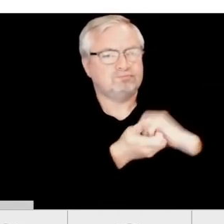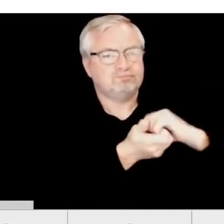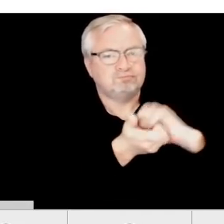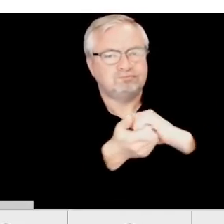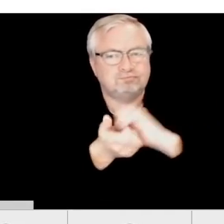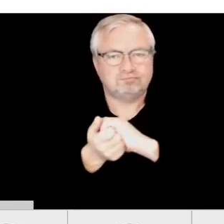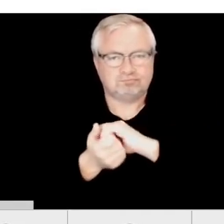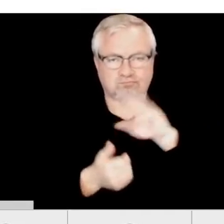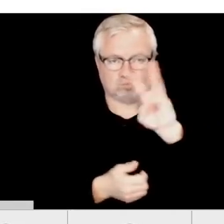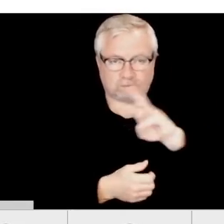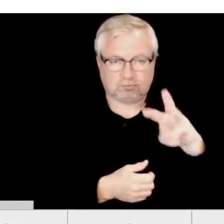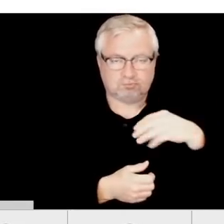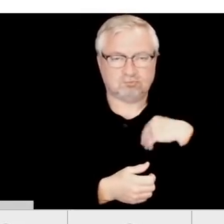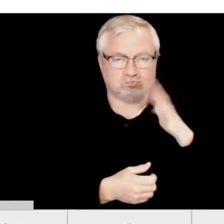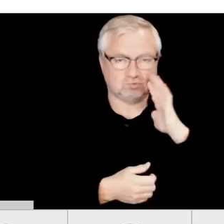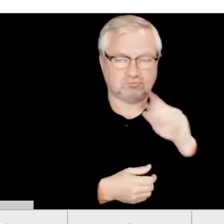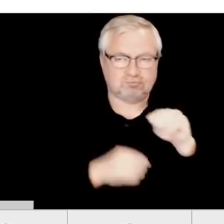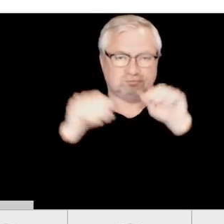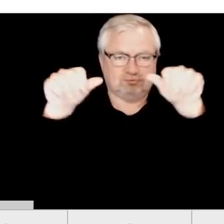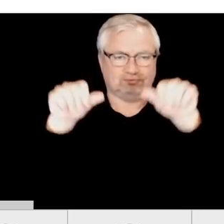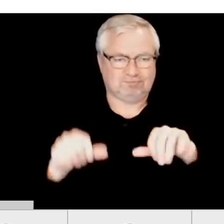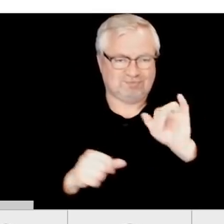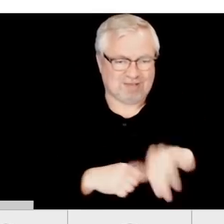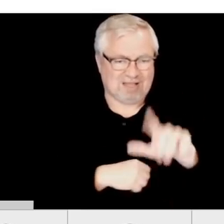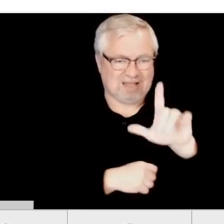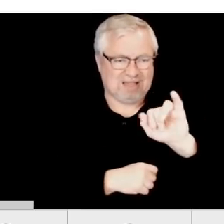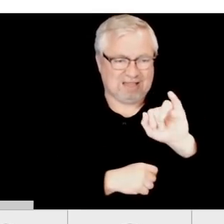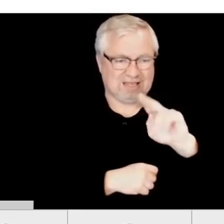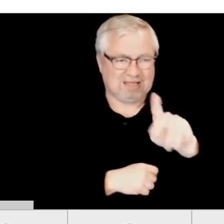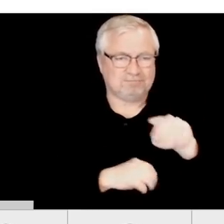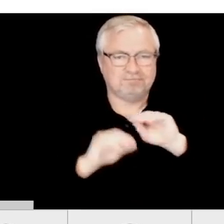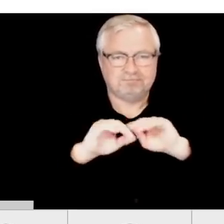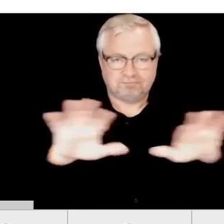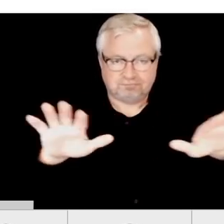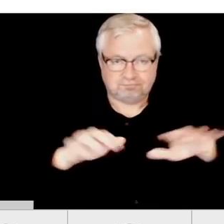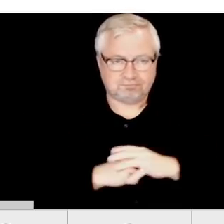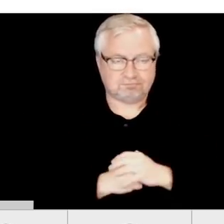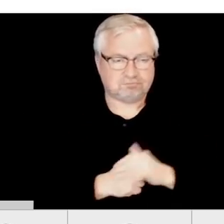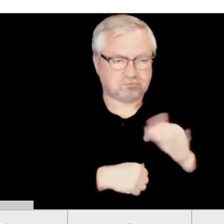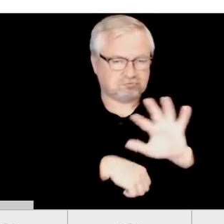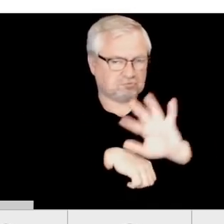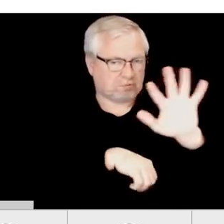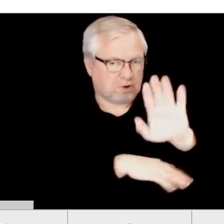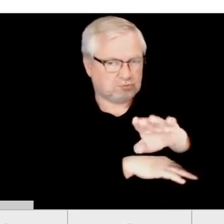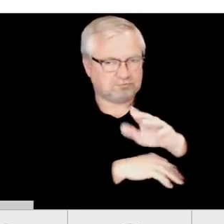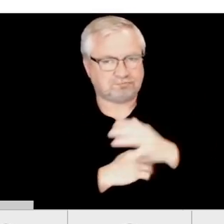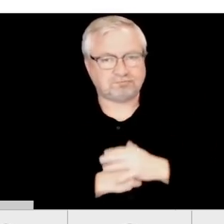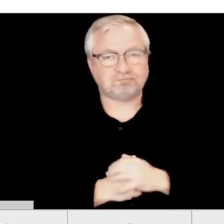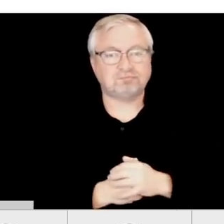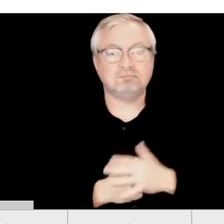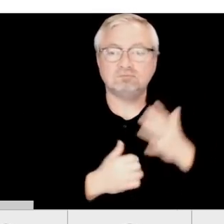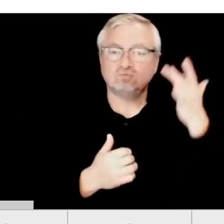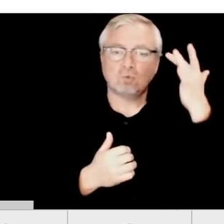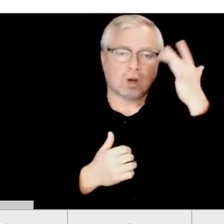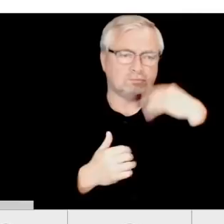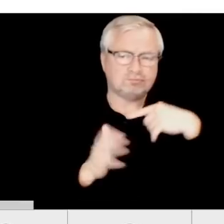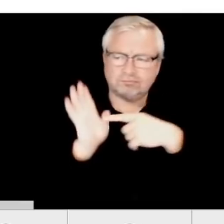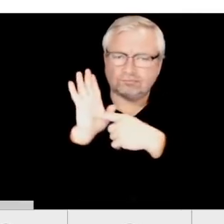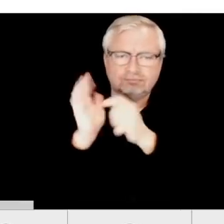the link. So why the need for updated models and new models?